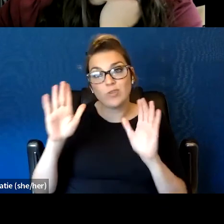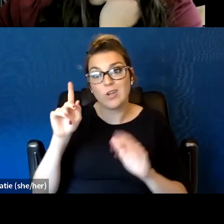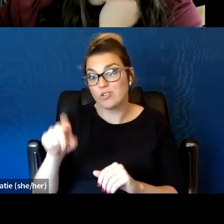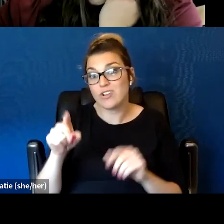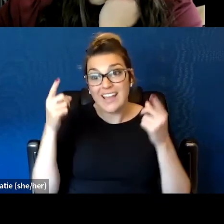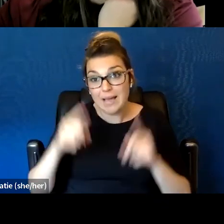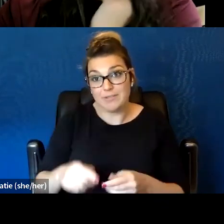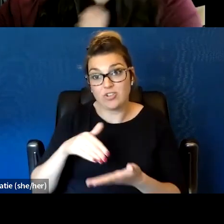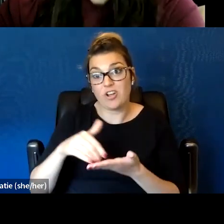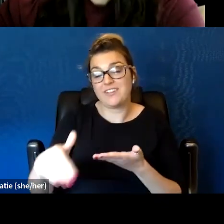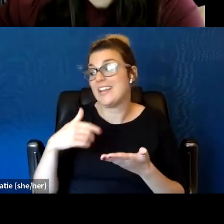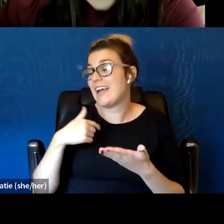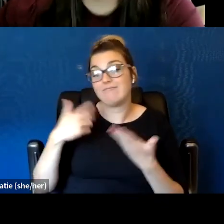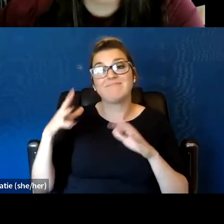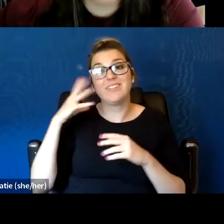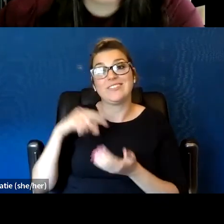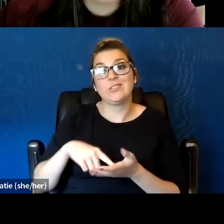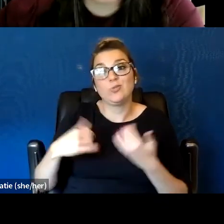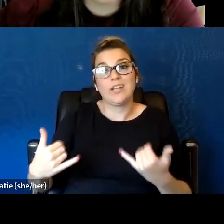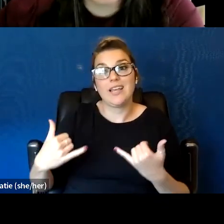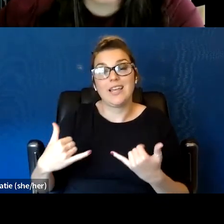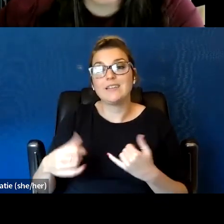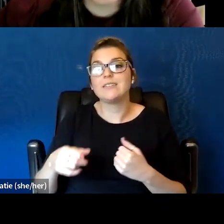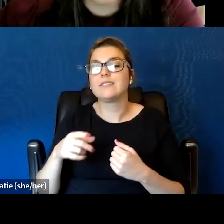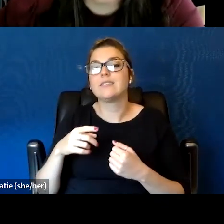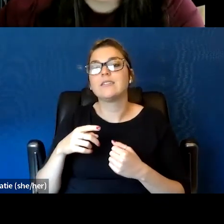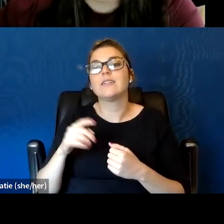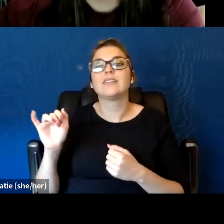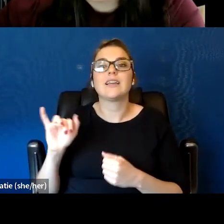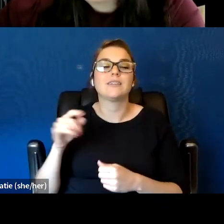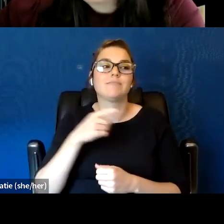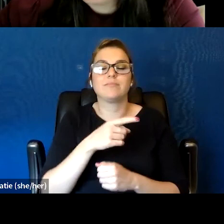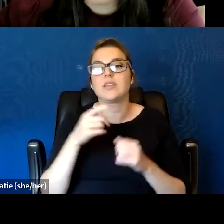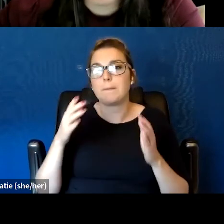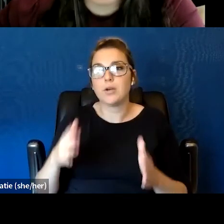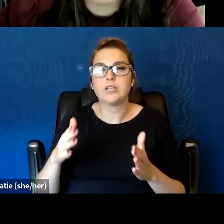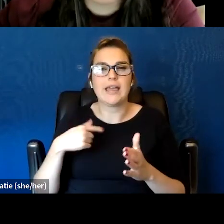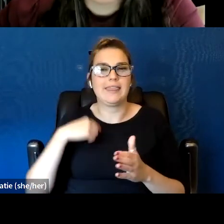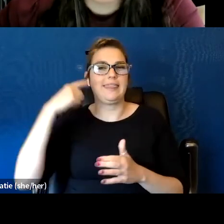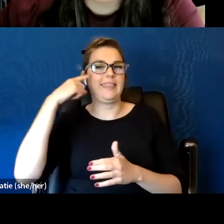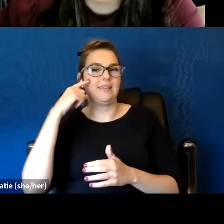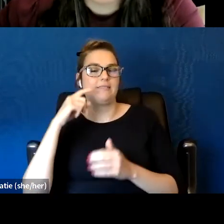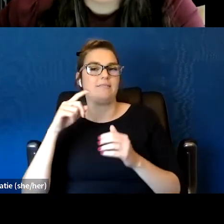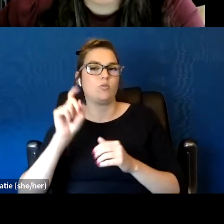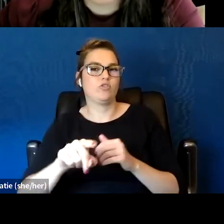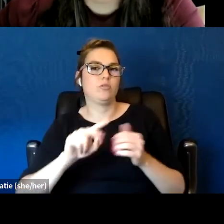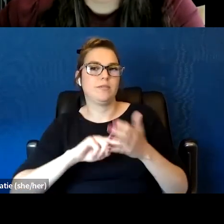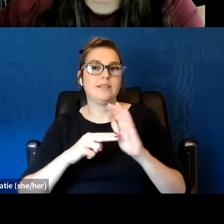because like this person is clearly alluding to, there's some differences of opinion about services,